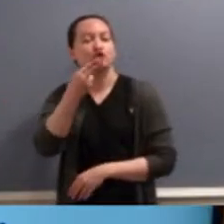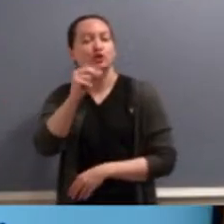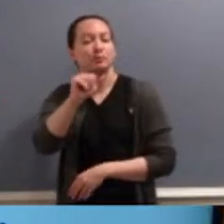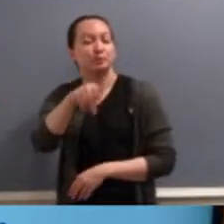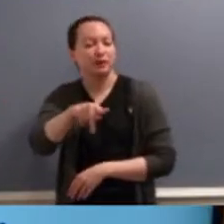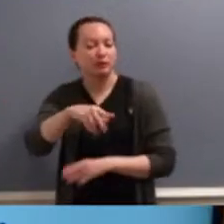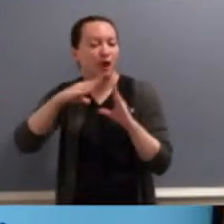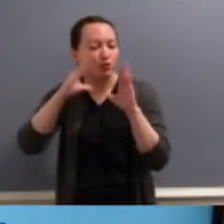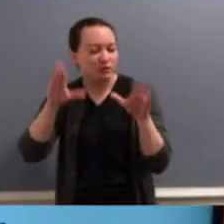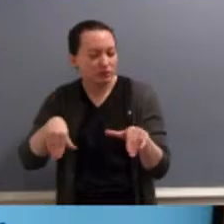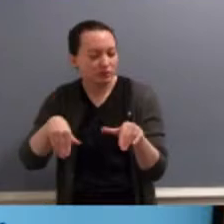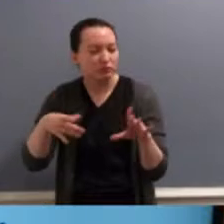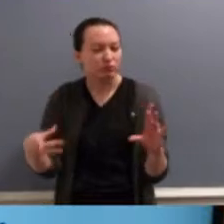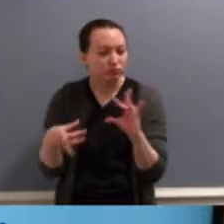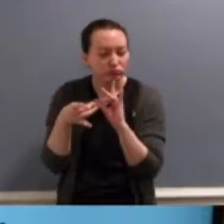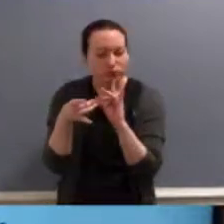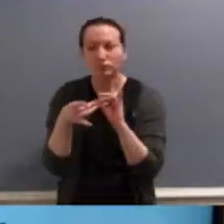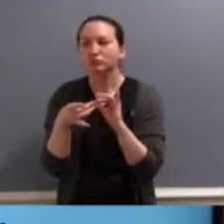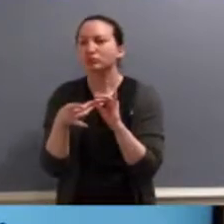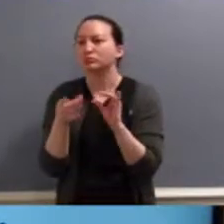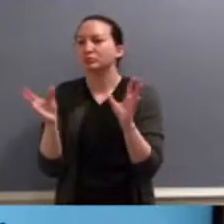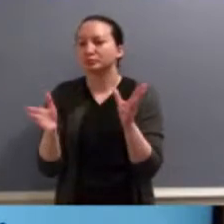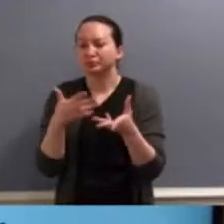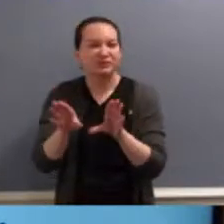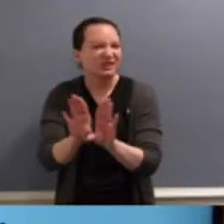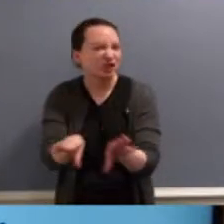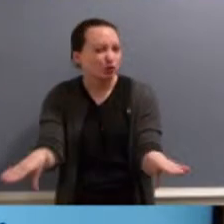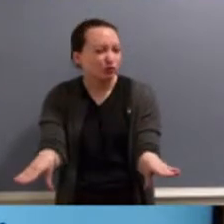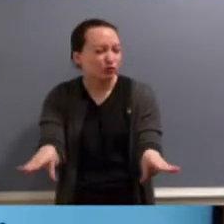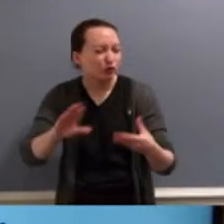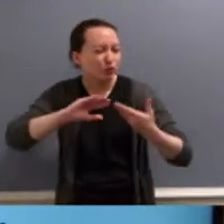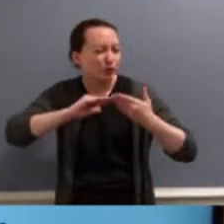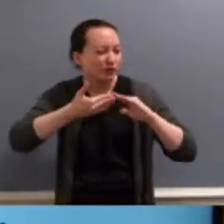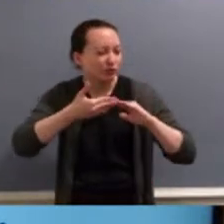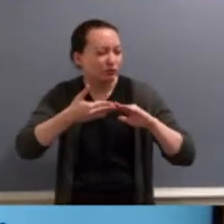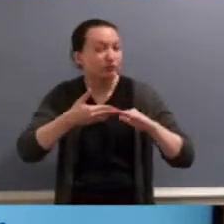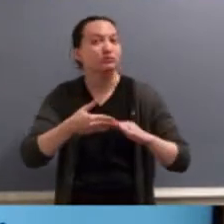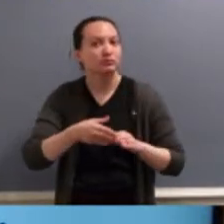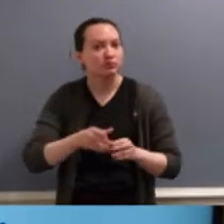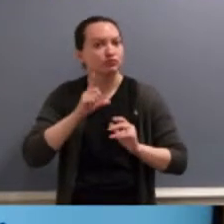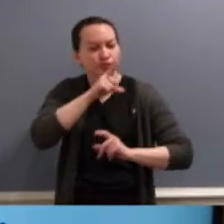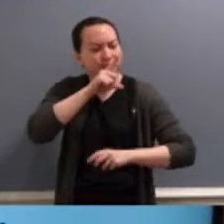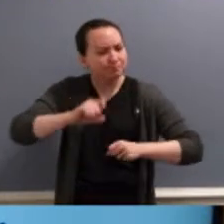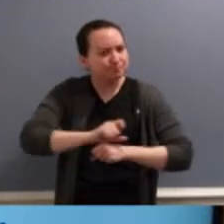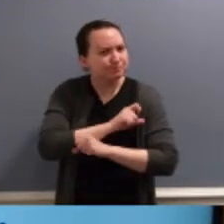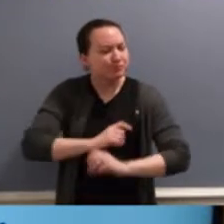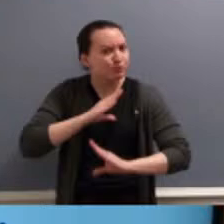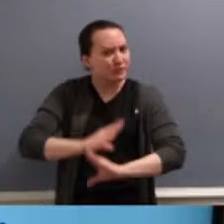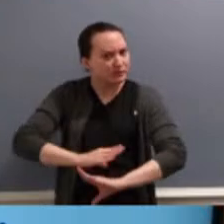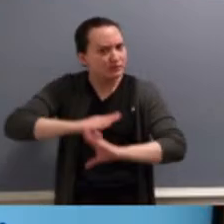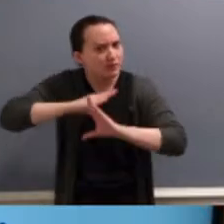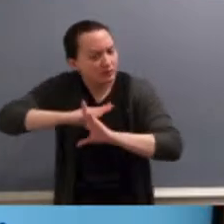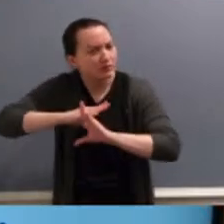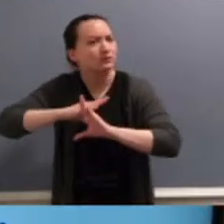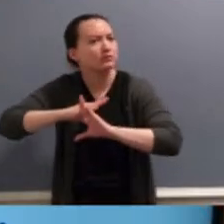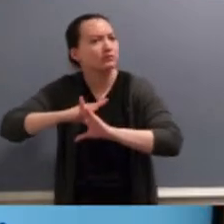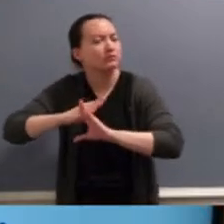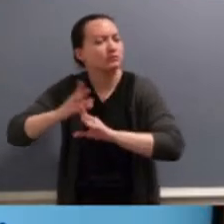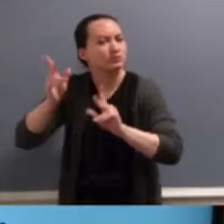housing of of of of children in our community and really protecting the most vulnerable children in